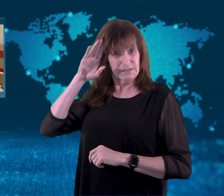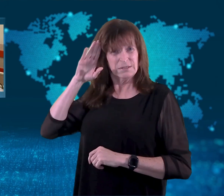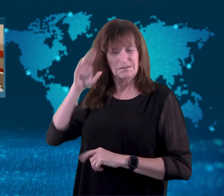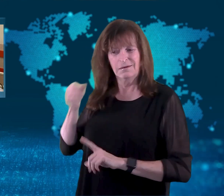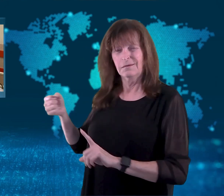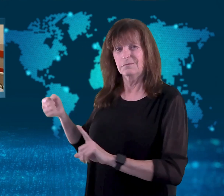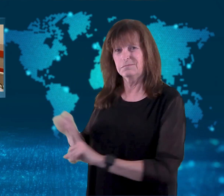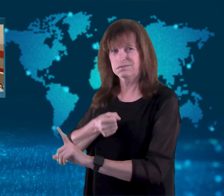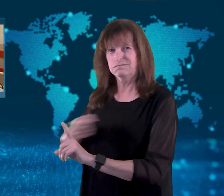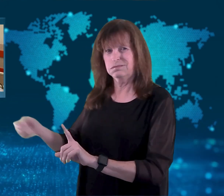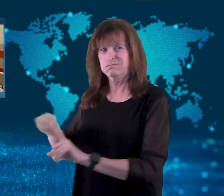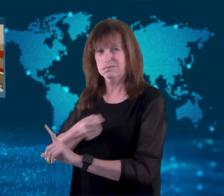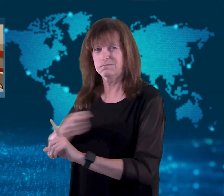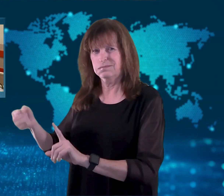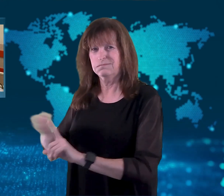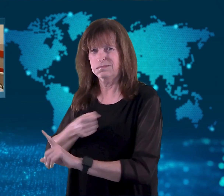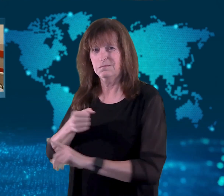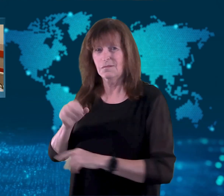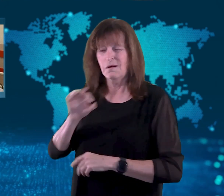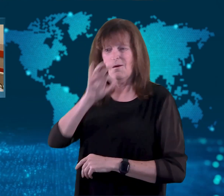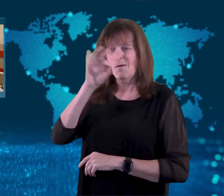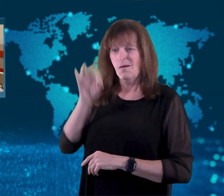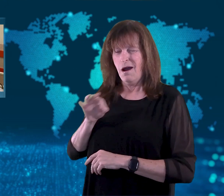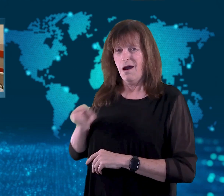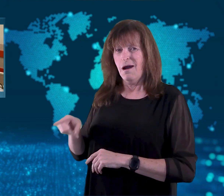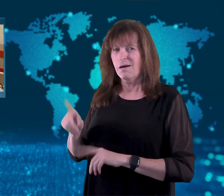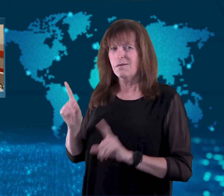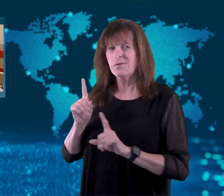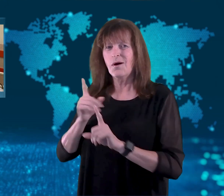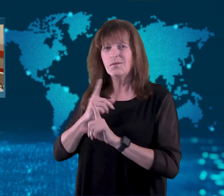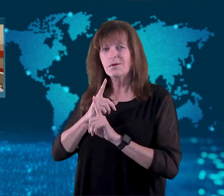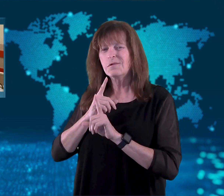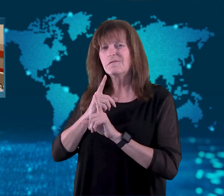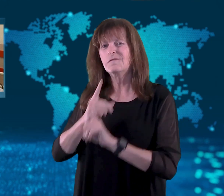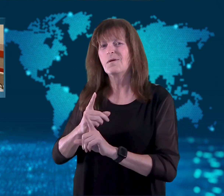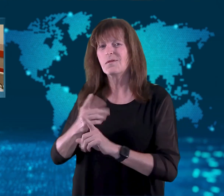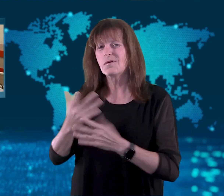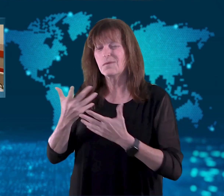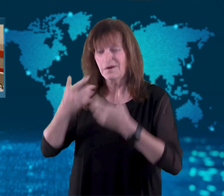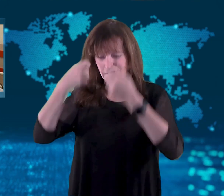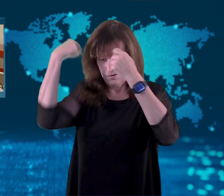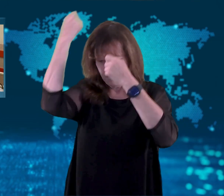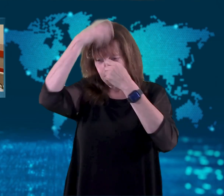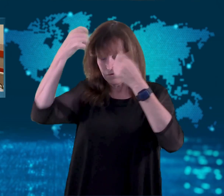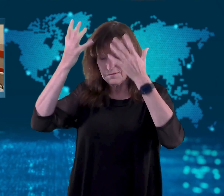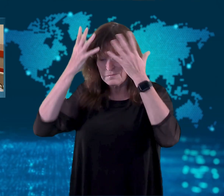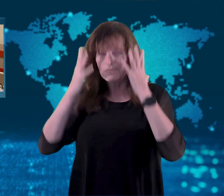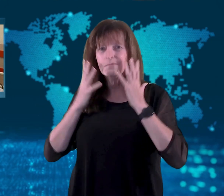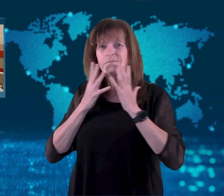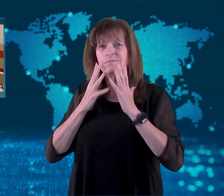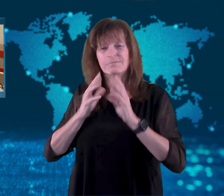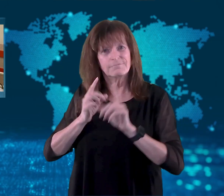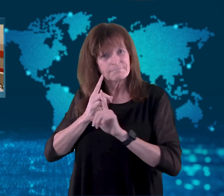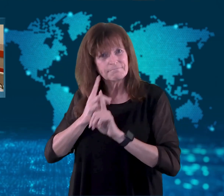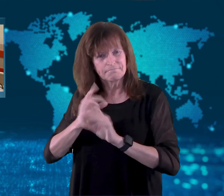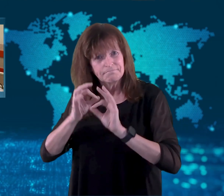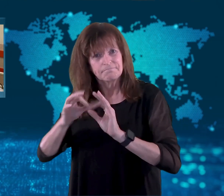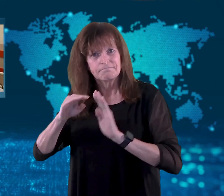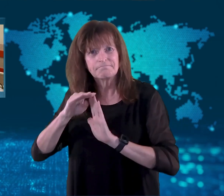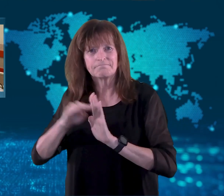A video showed Amini arguing with one of the female instructors